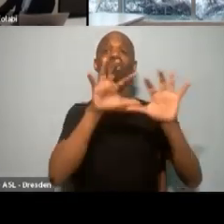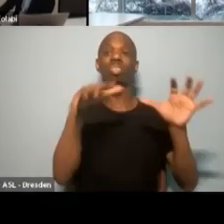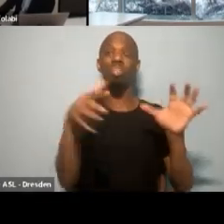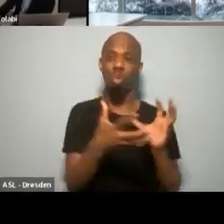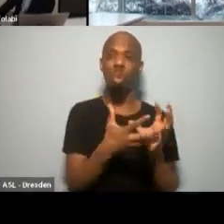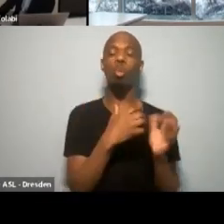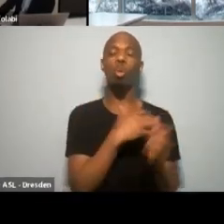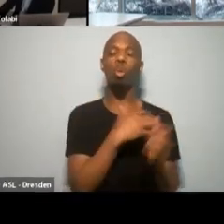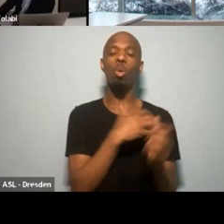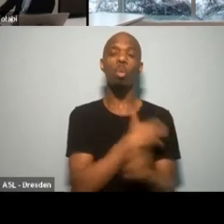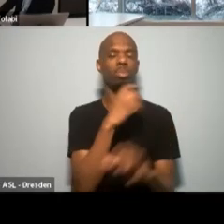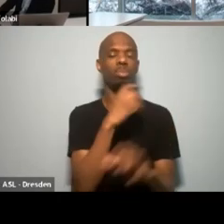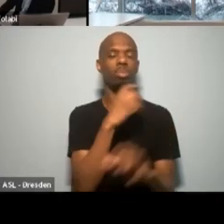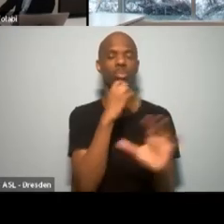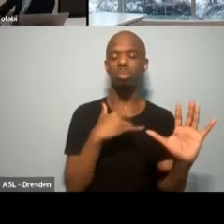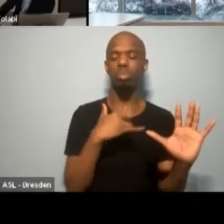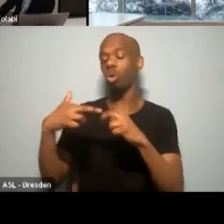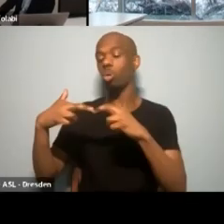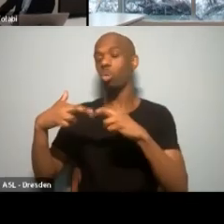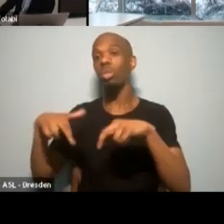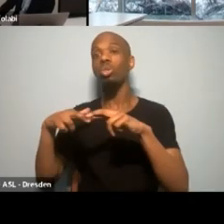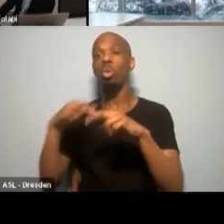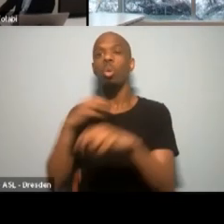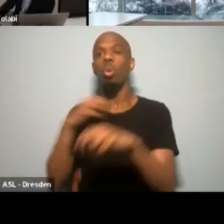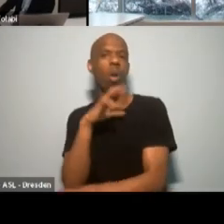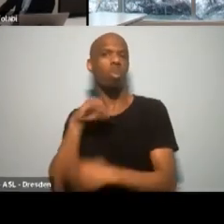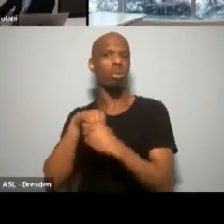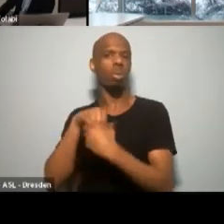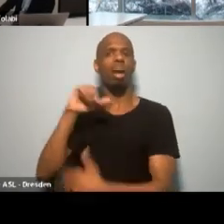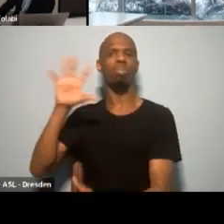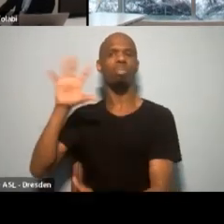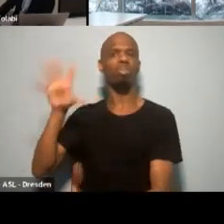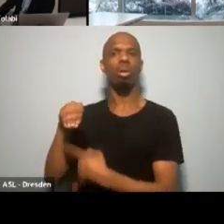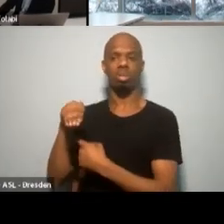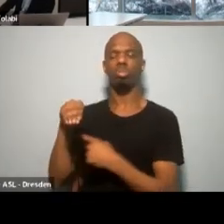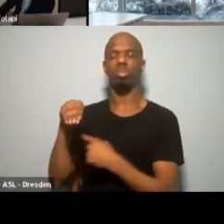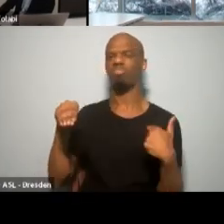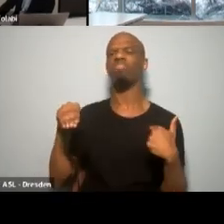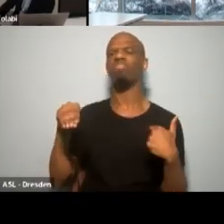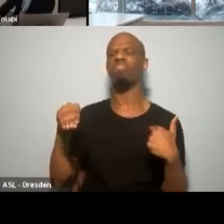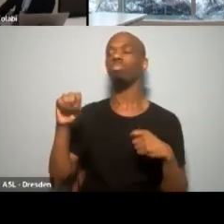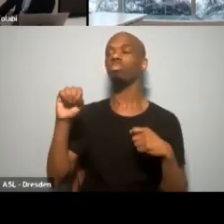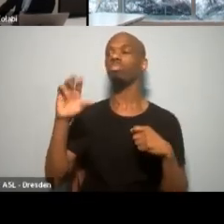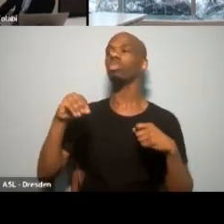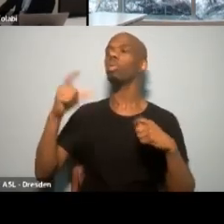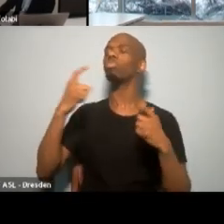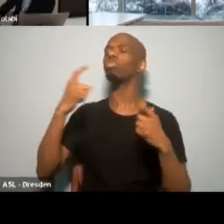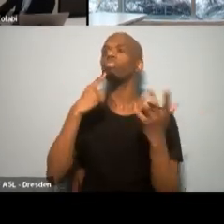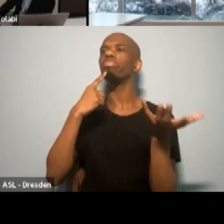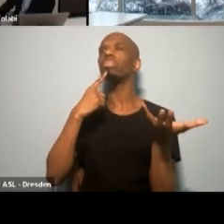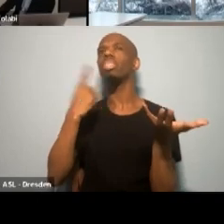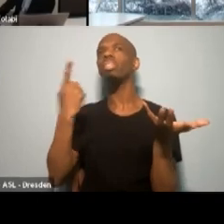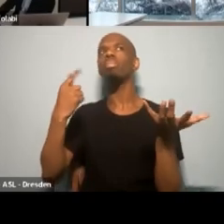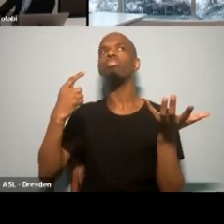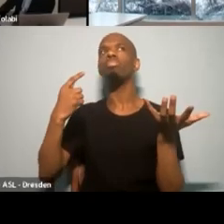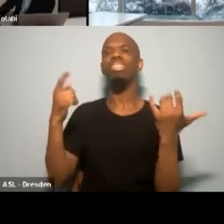in Africa basically. So there are aspects that bring from improvement. What I wanna see in future is to see more access,